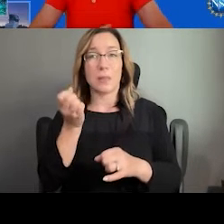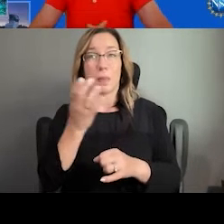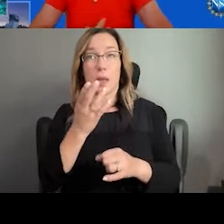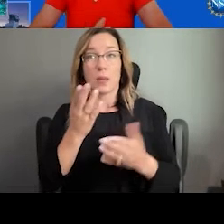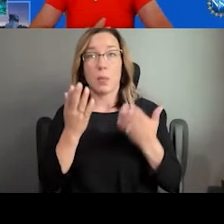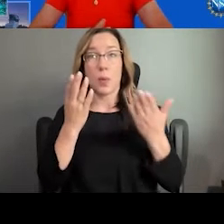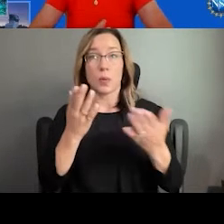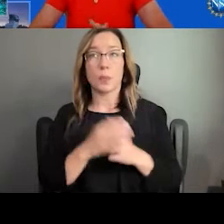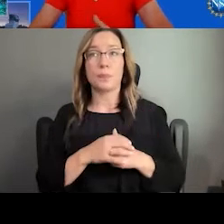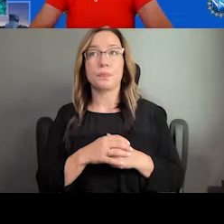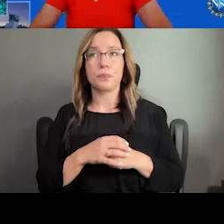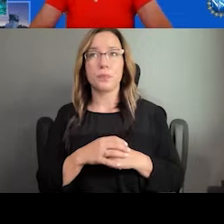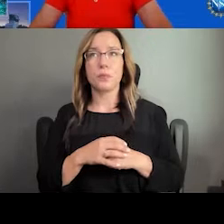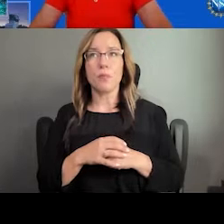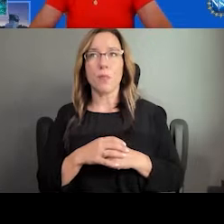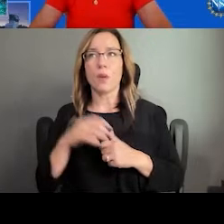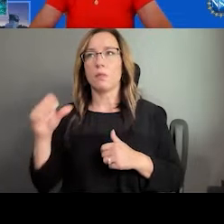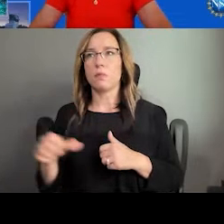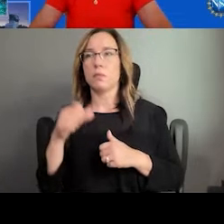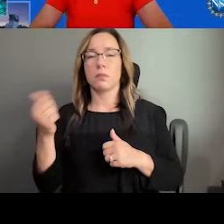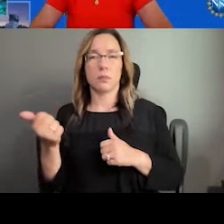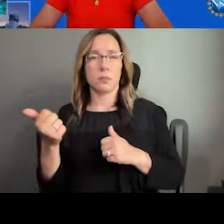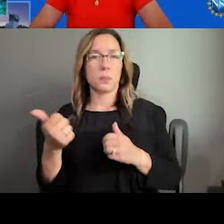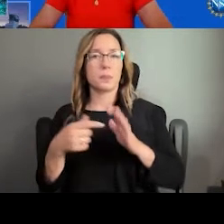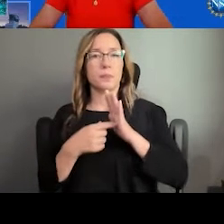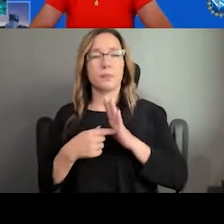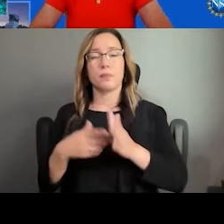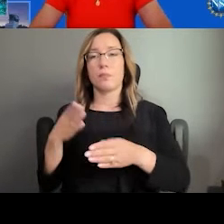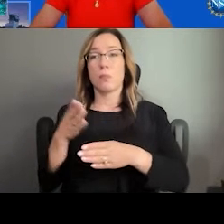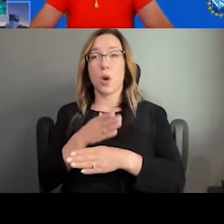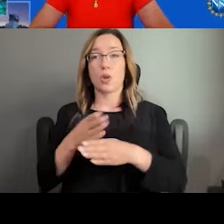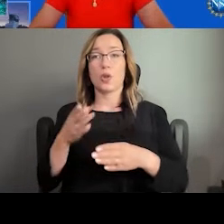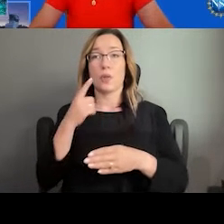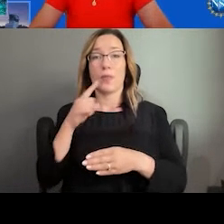Another example, Partnerships for Innovation, PFI.